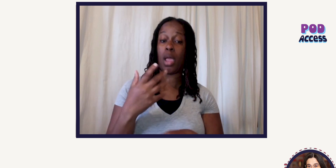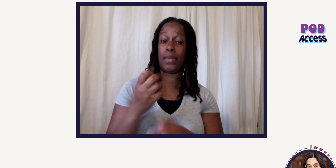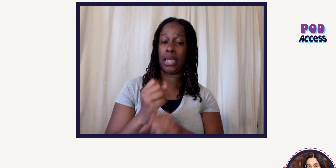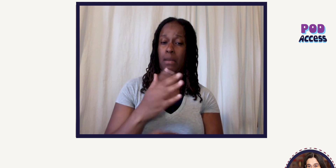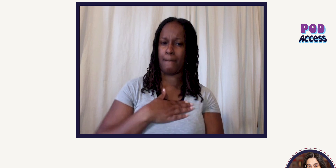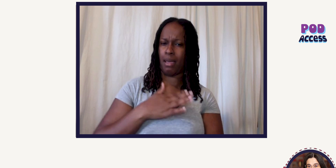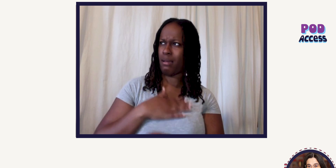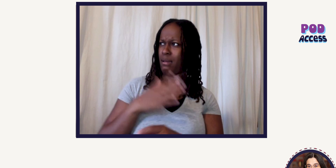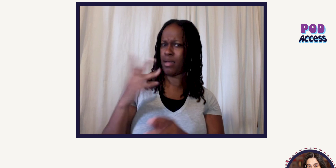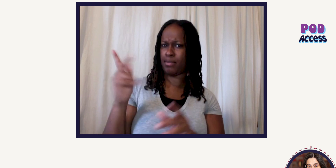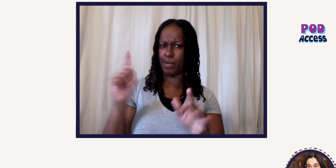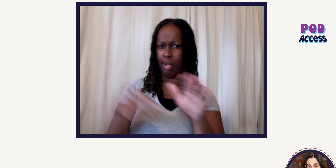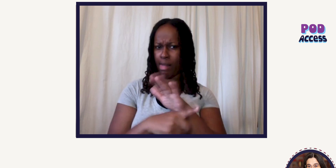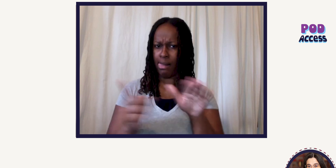then that means that something is going well.